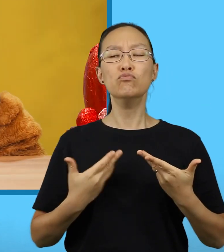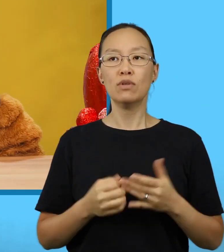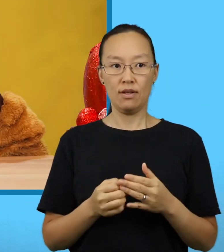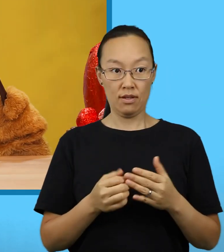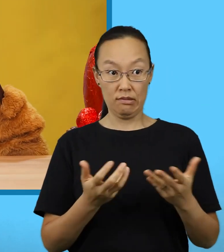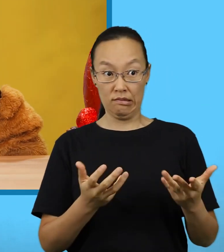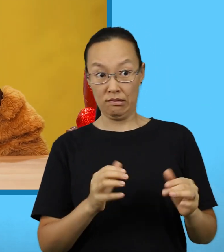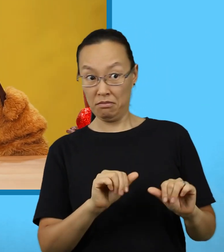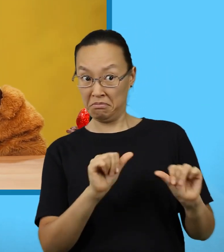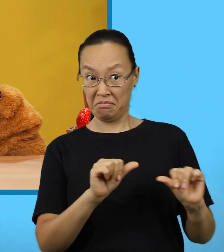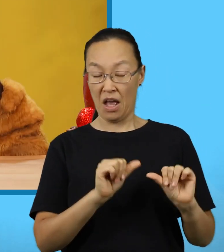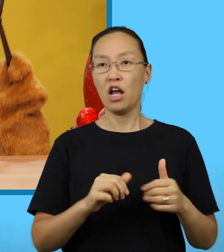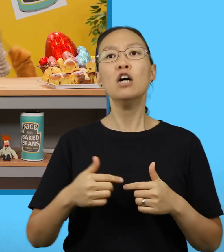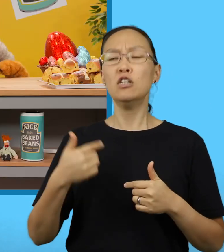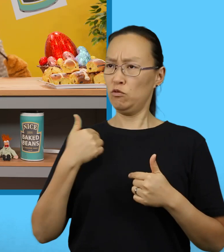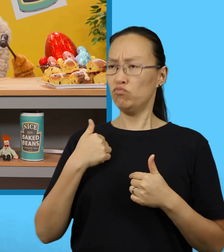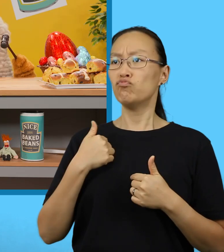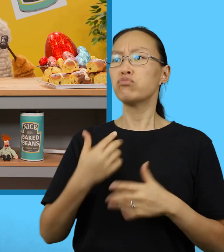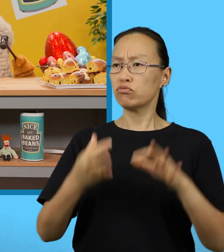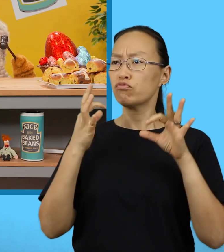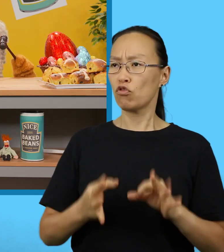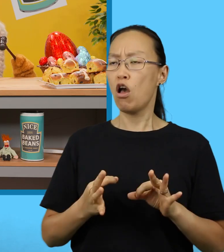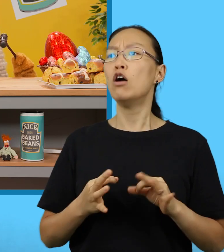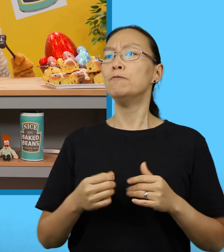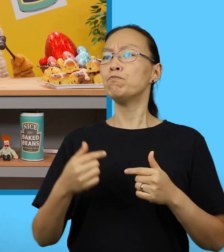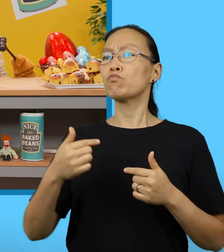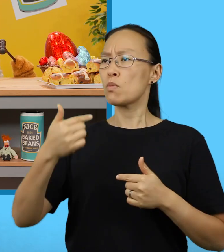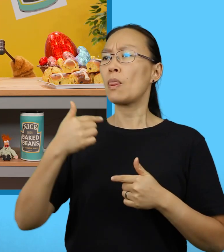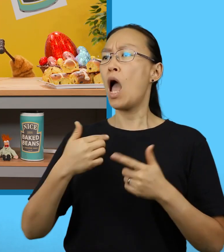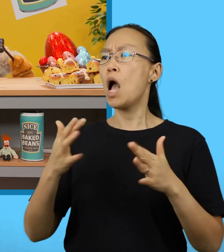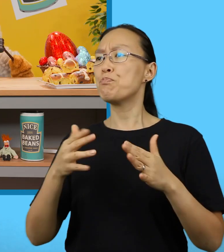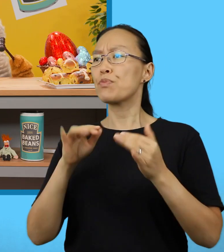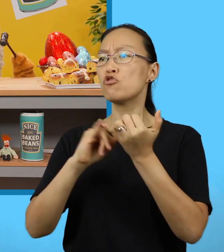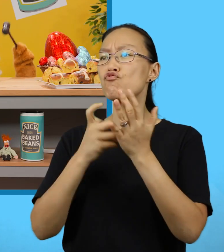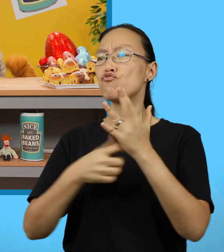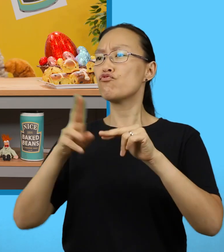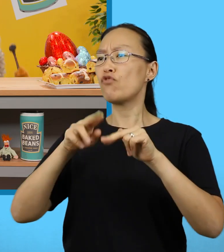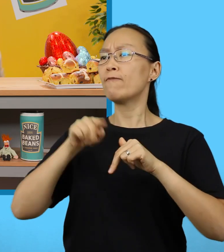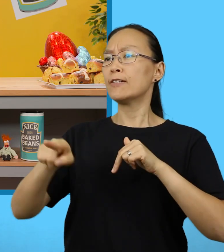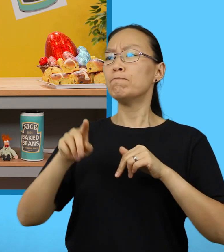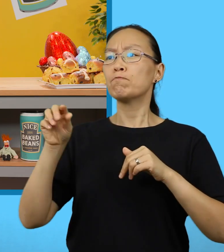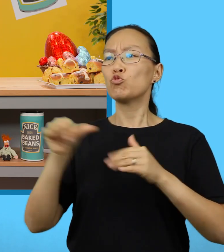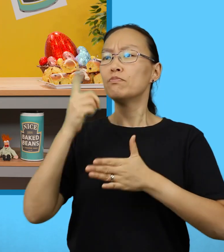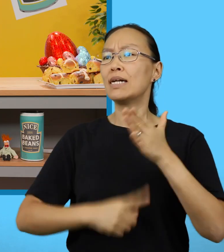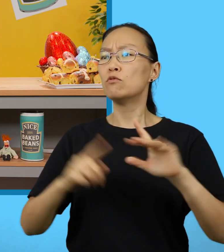And I sentence Scruff to a lifetime of umm...umm...